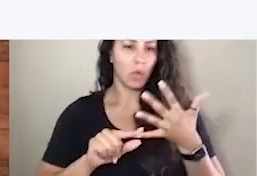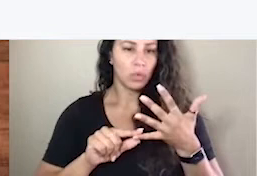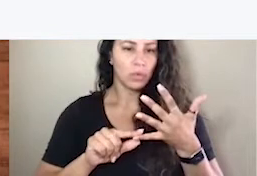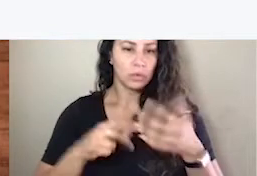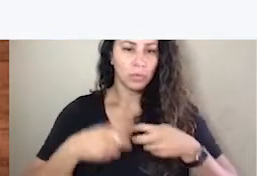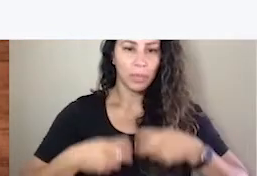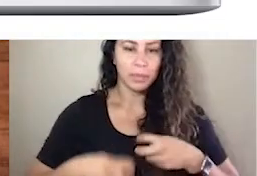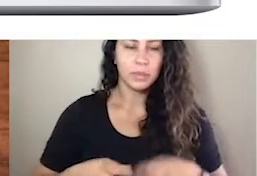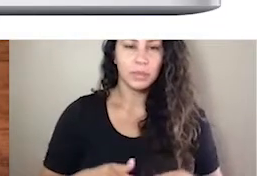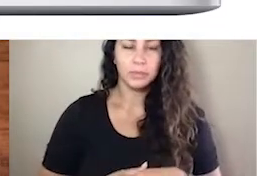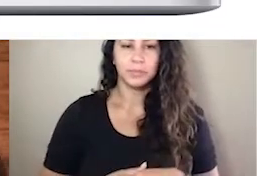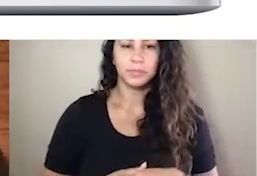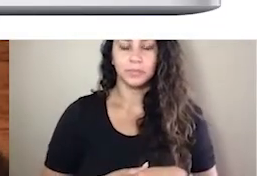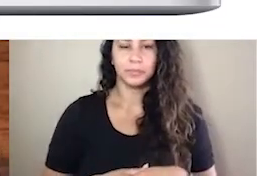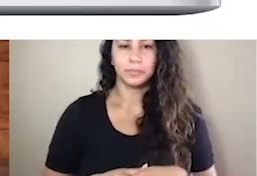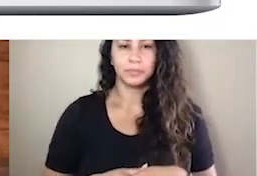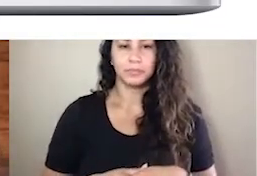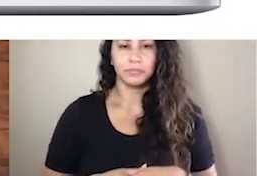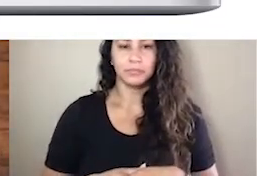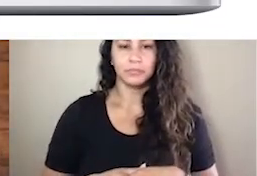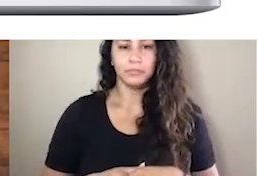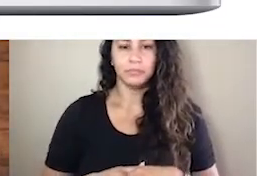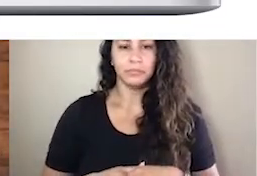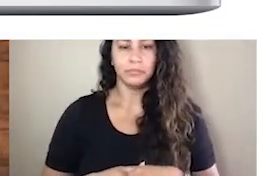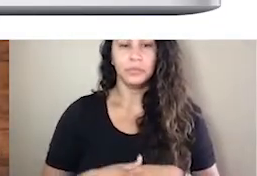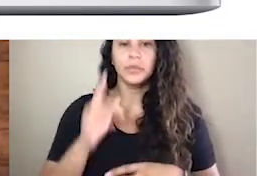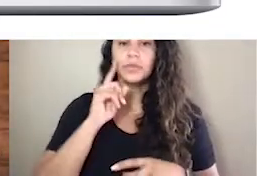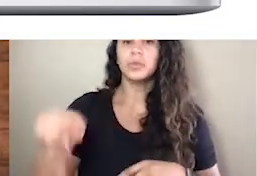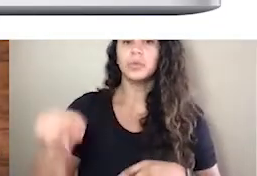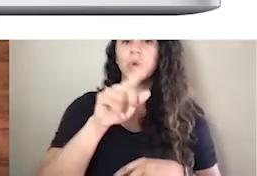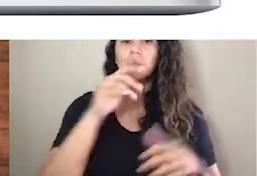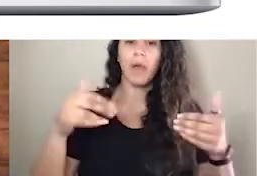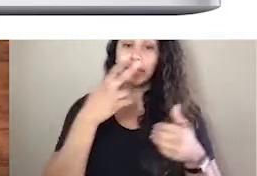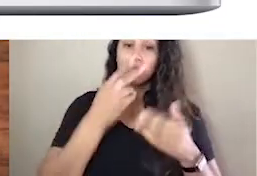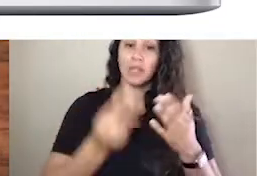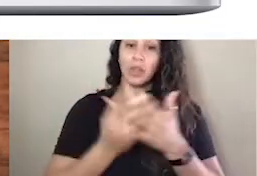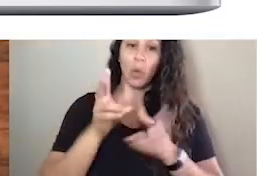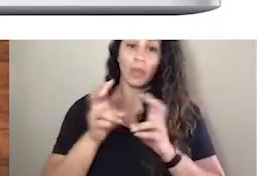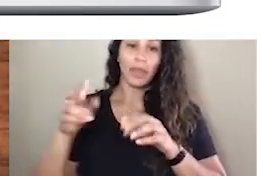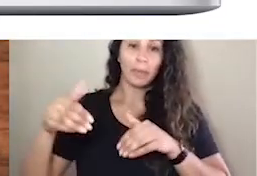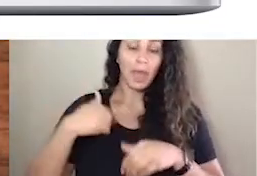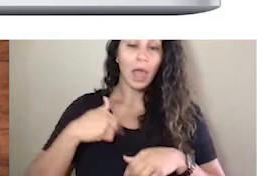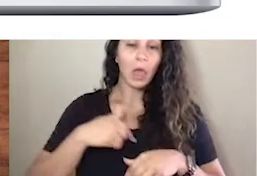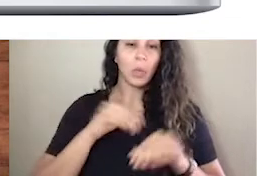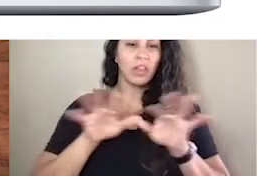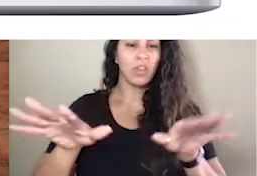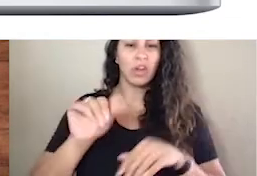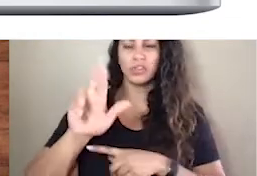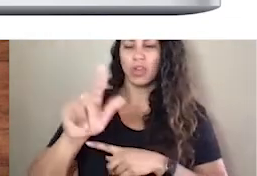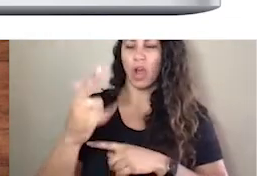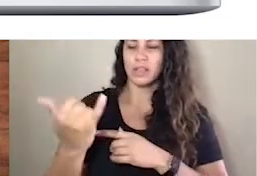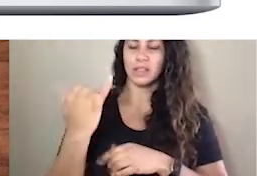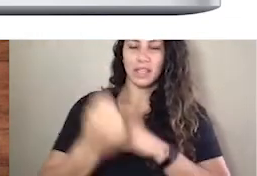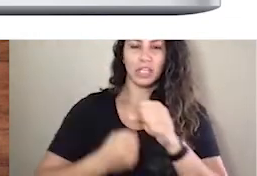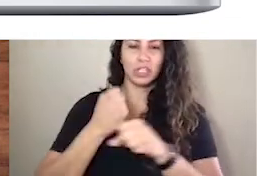SO FOR THOSE OF WHO HAVEN'T SEEN THE GROWTH THEME LAUNCHED IN AUGUST OF THIS YEAR WITH THE STARTER TR